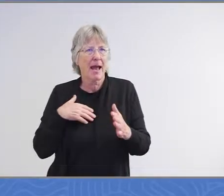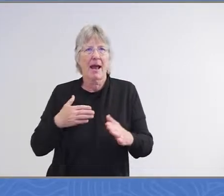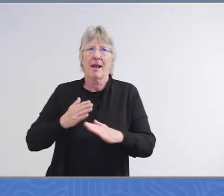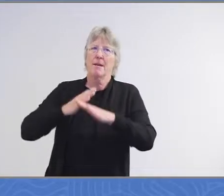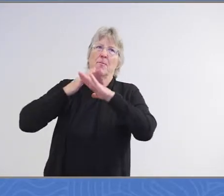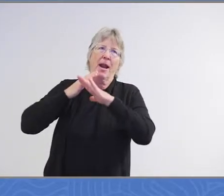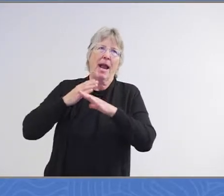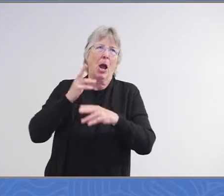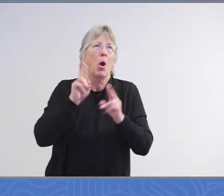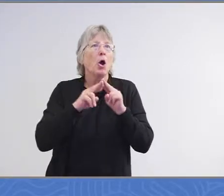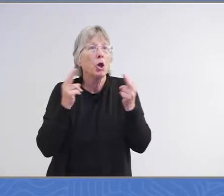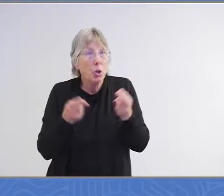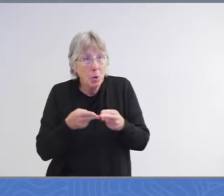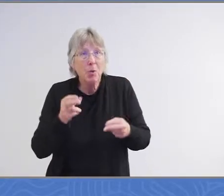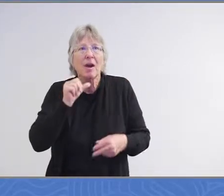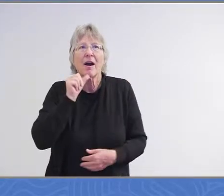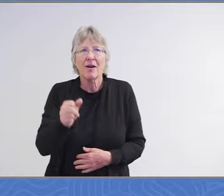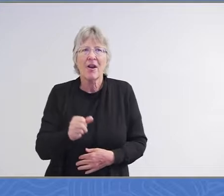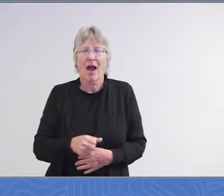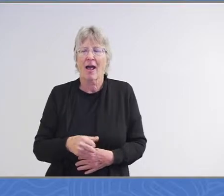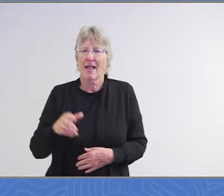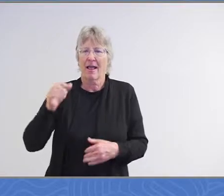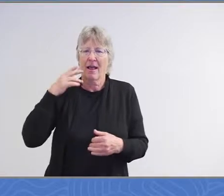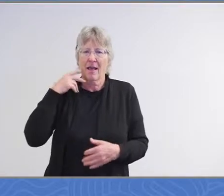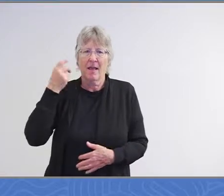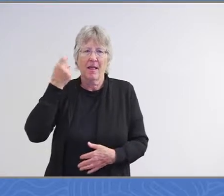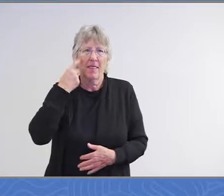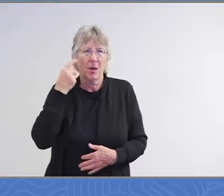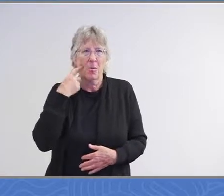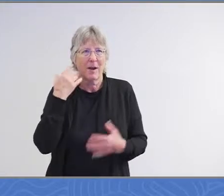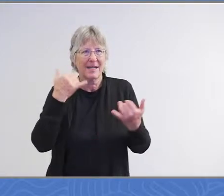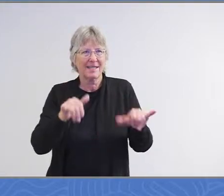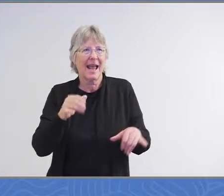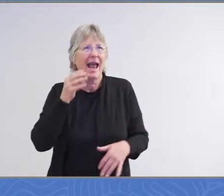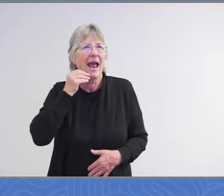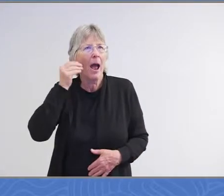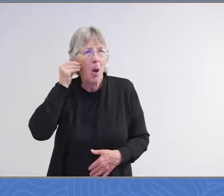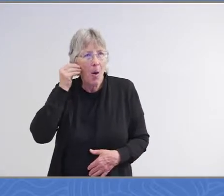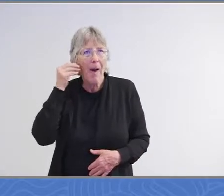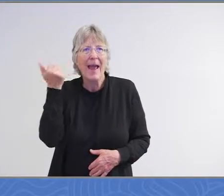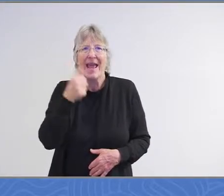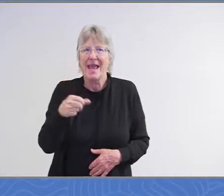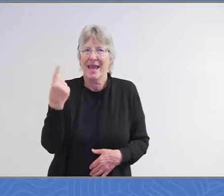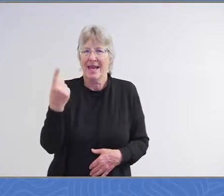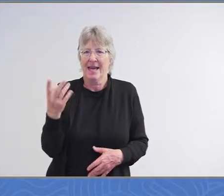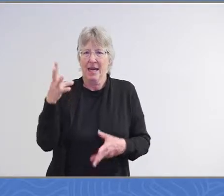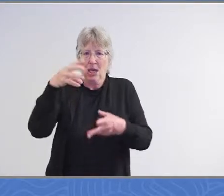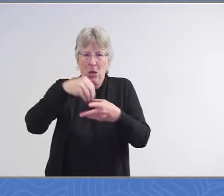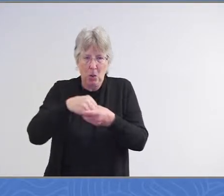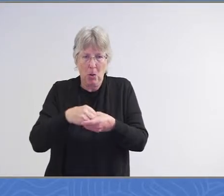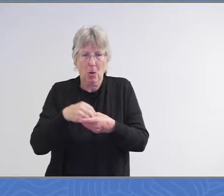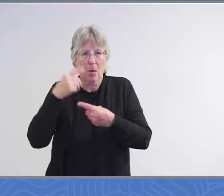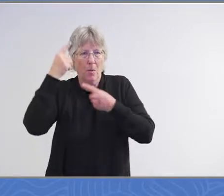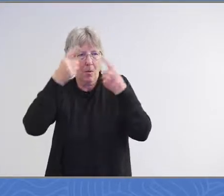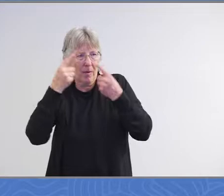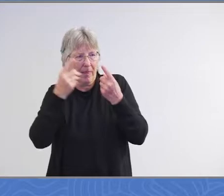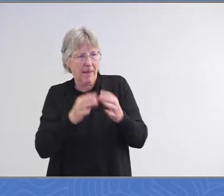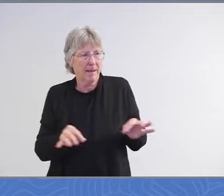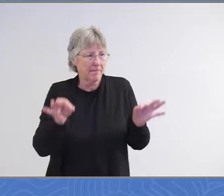The latest safer at home act now states that anyone including those that are considered essential workers